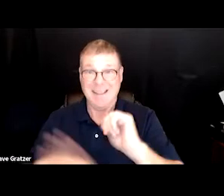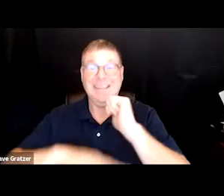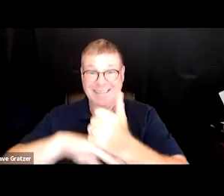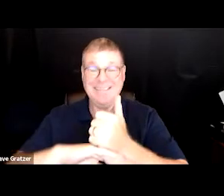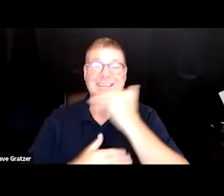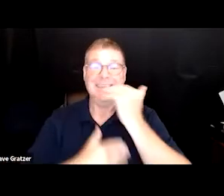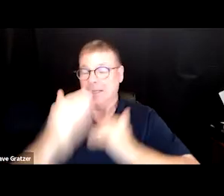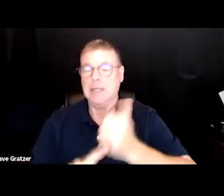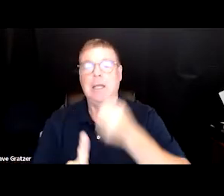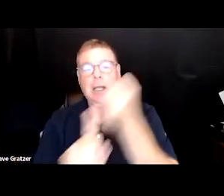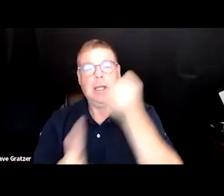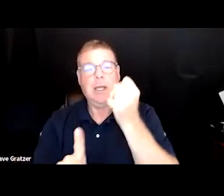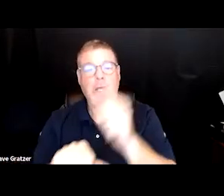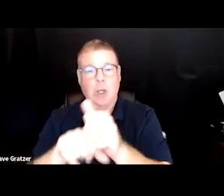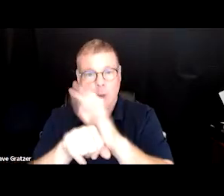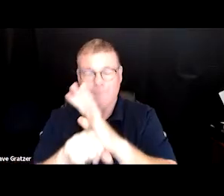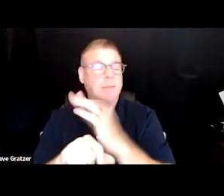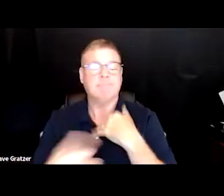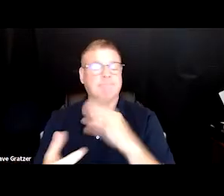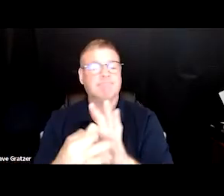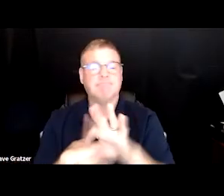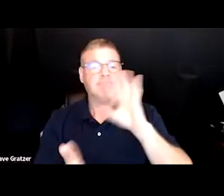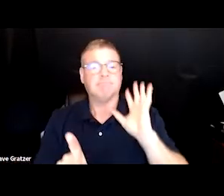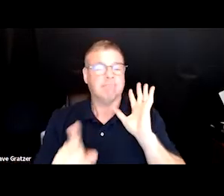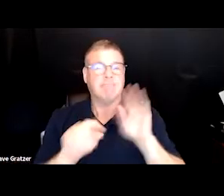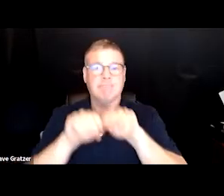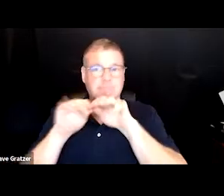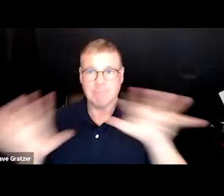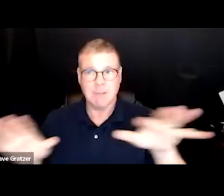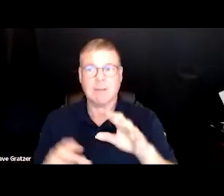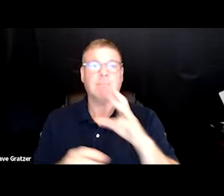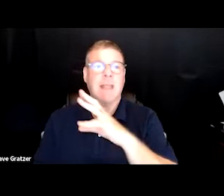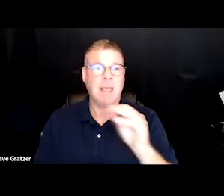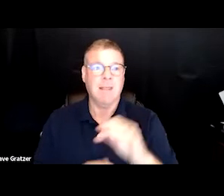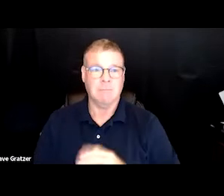COVID hit and we actually backed off from implementing the distribution and an administration of Suboxone."